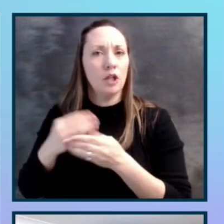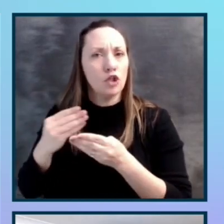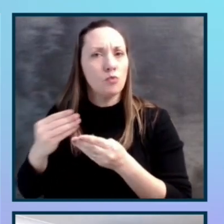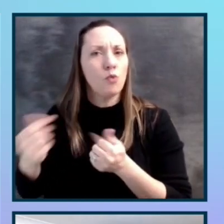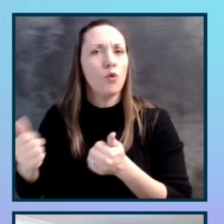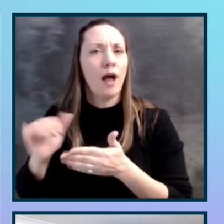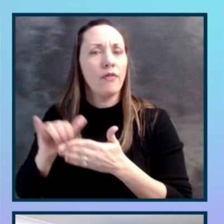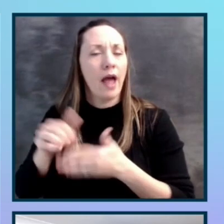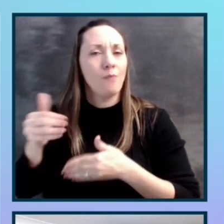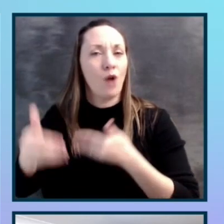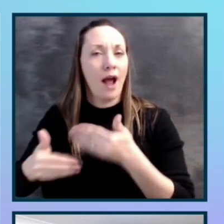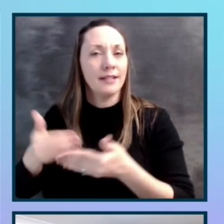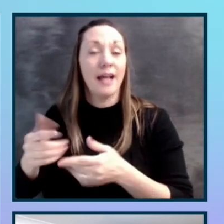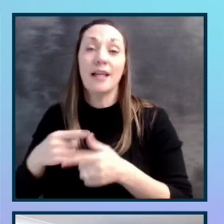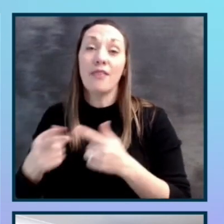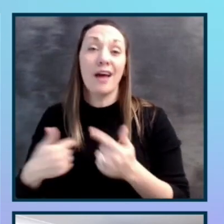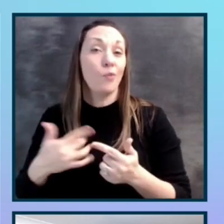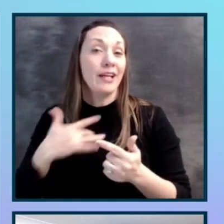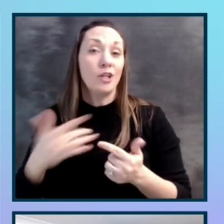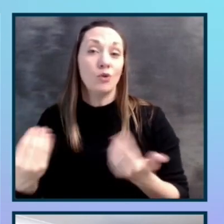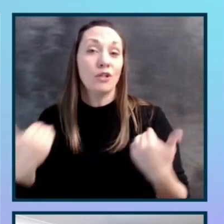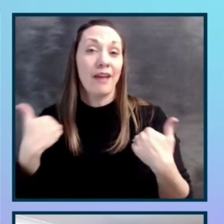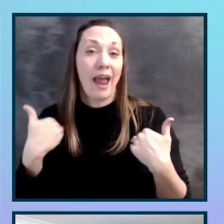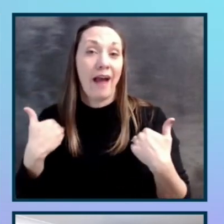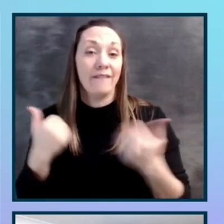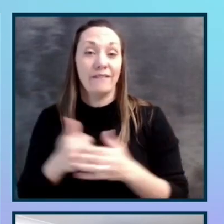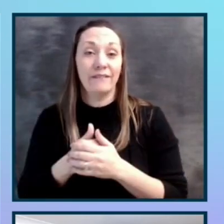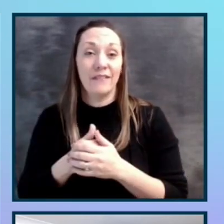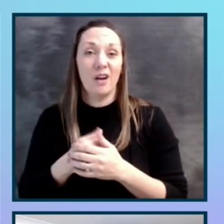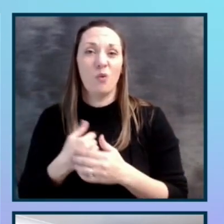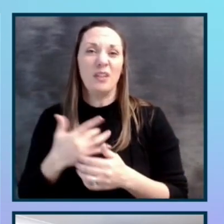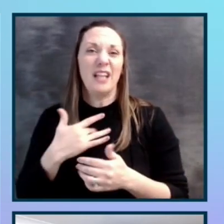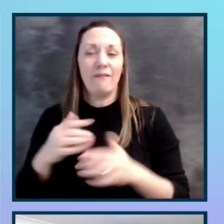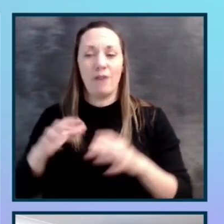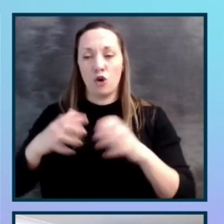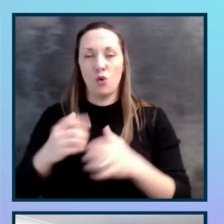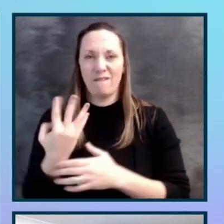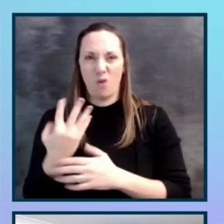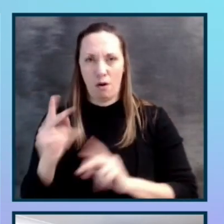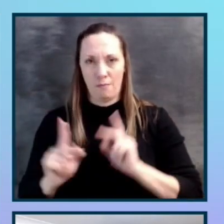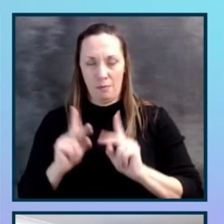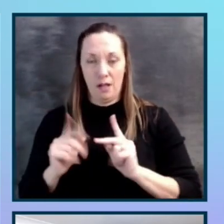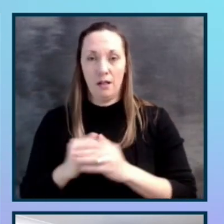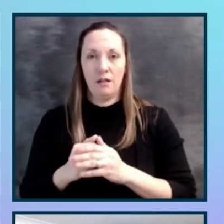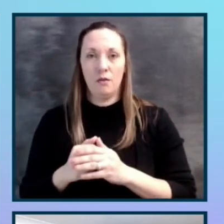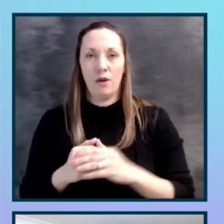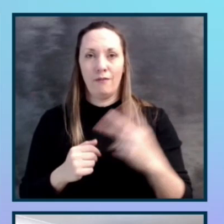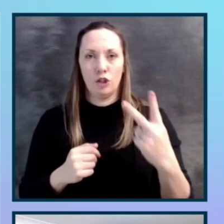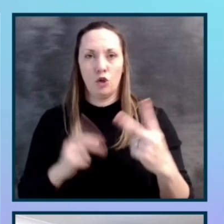And then we usually have, 'cause we normally play as a crew of four. We usually have two people down on the beach,